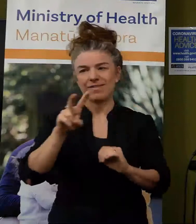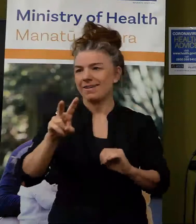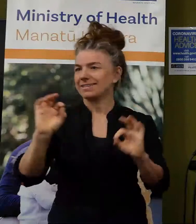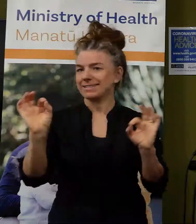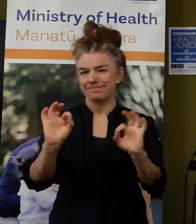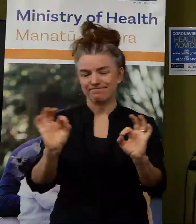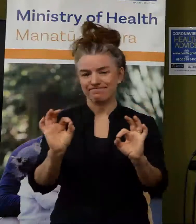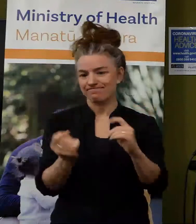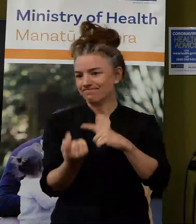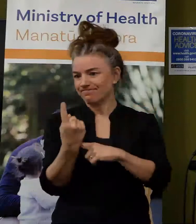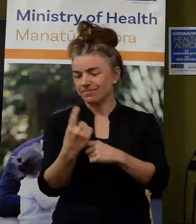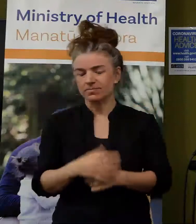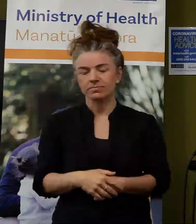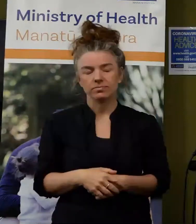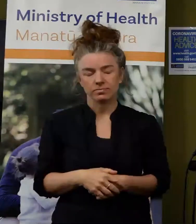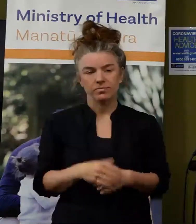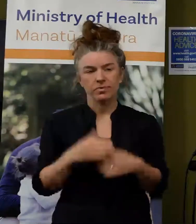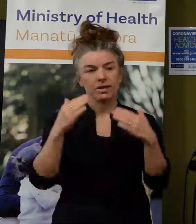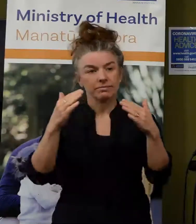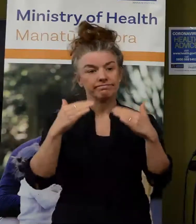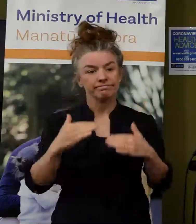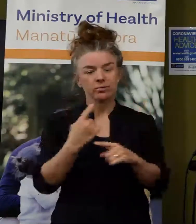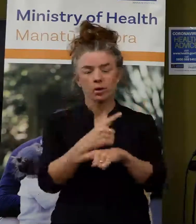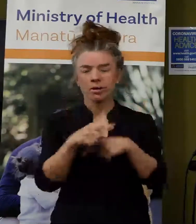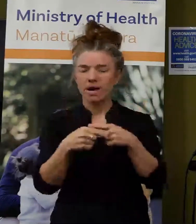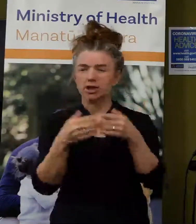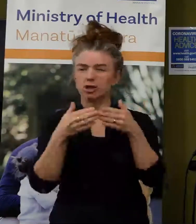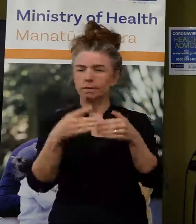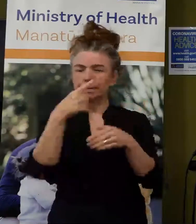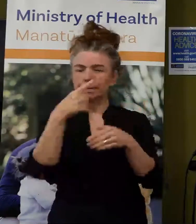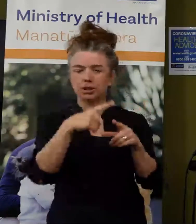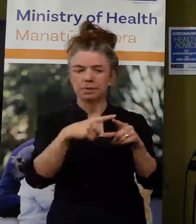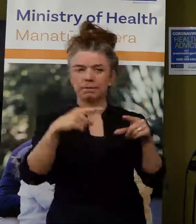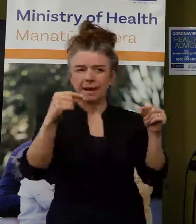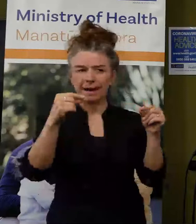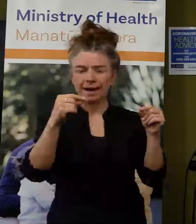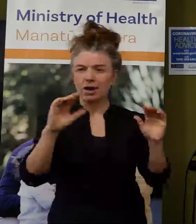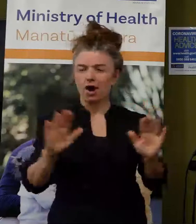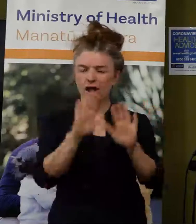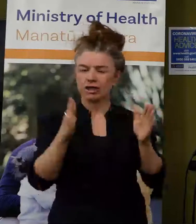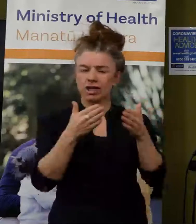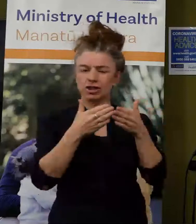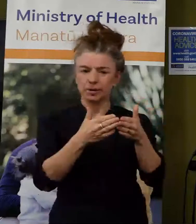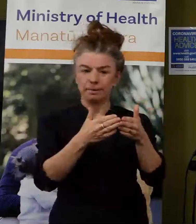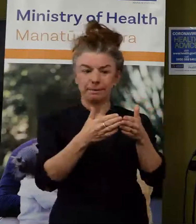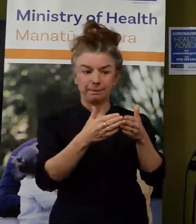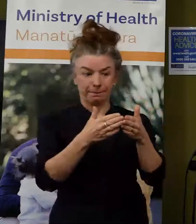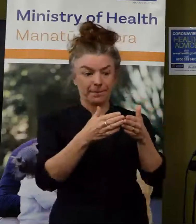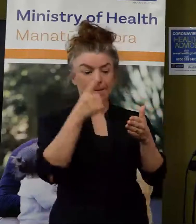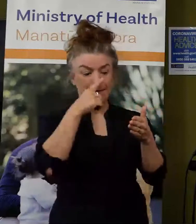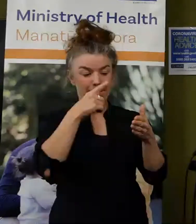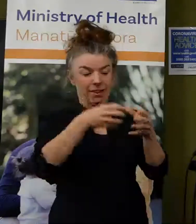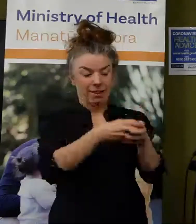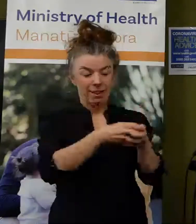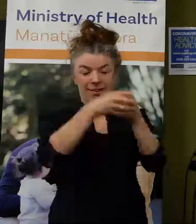And then move on-- I'd like to move on to Diamond Princess folk who came back and arrived back at in the country